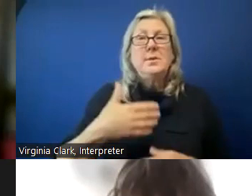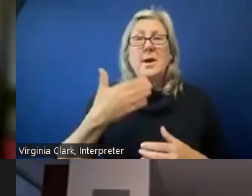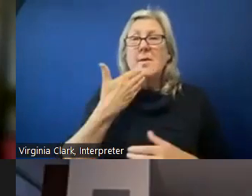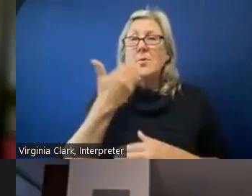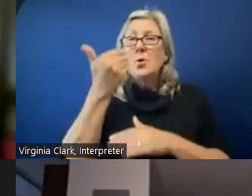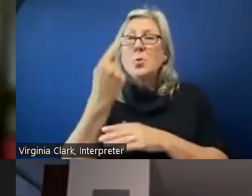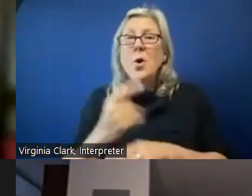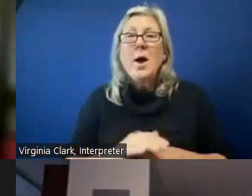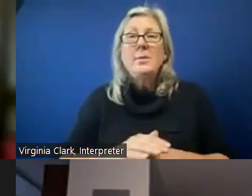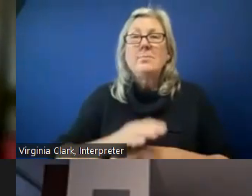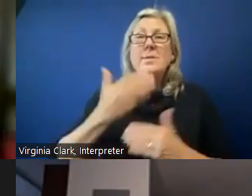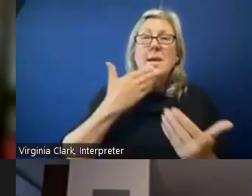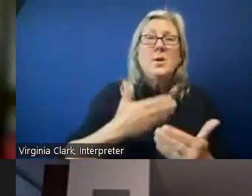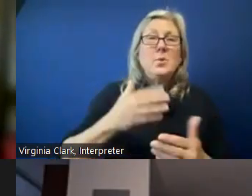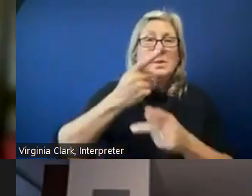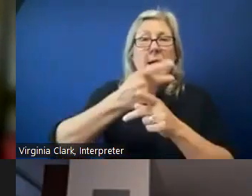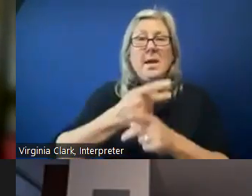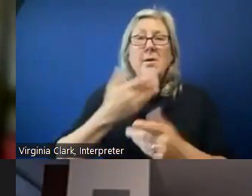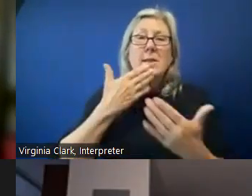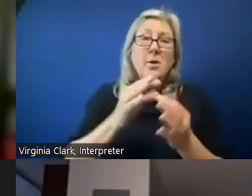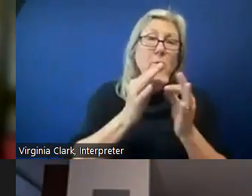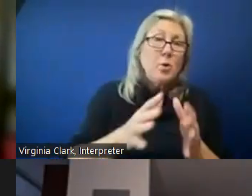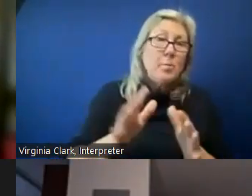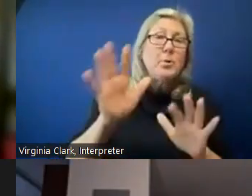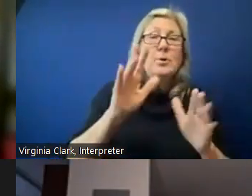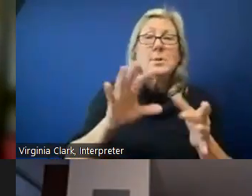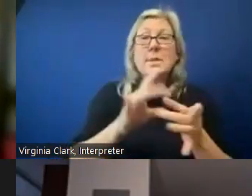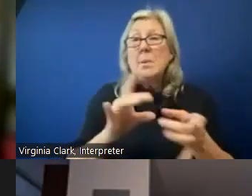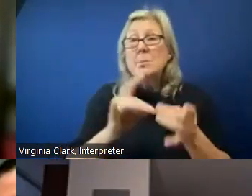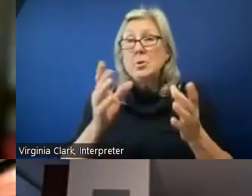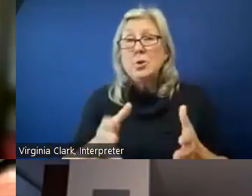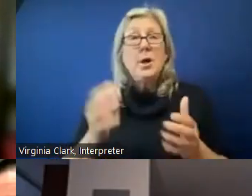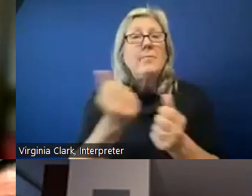Have a good one, thank you. >> Take care.